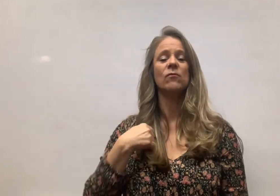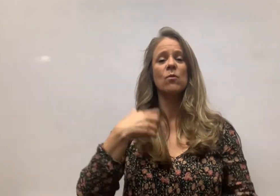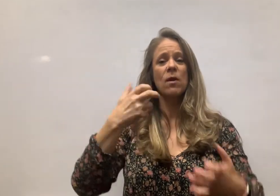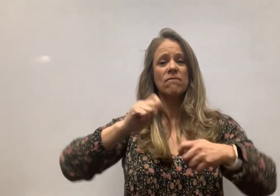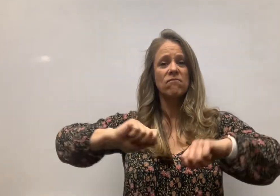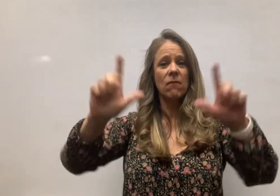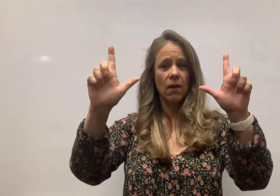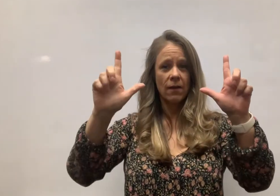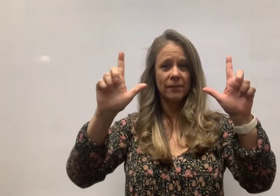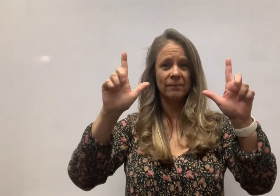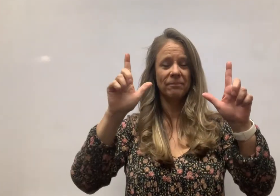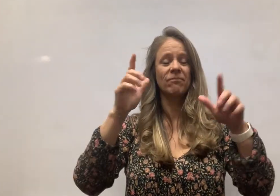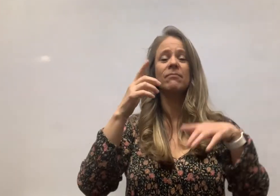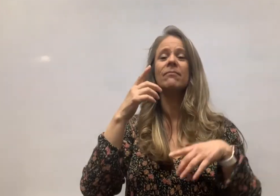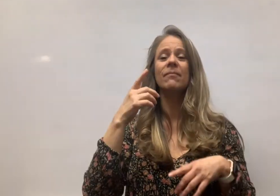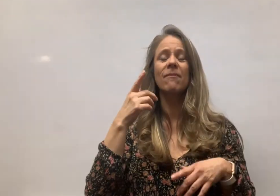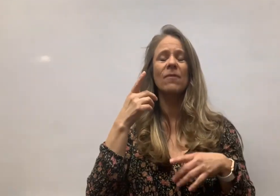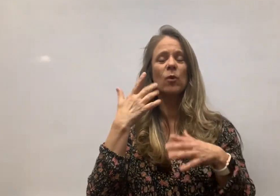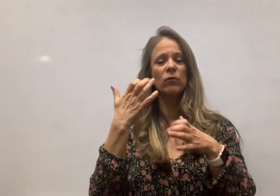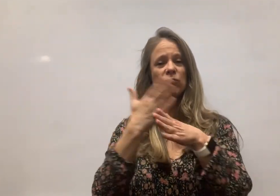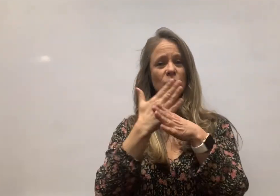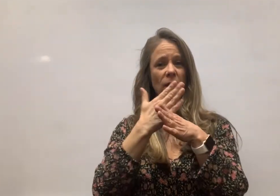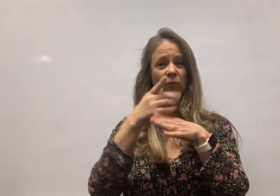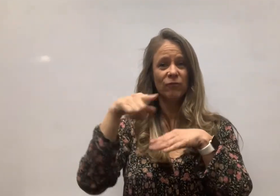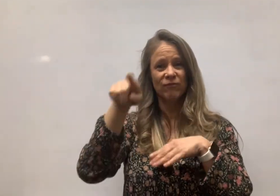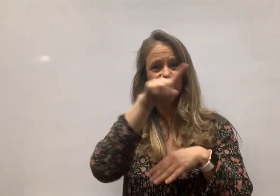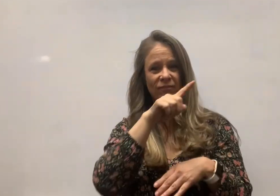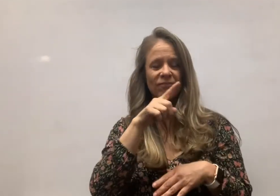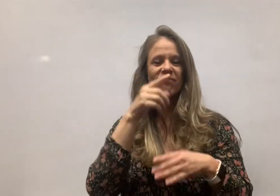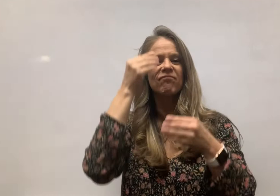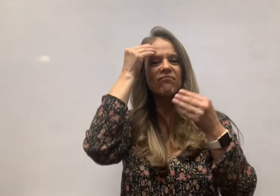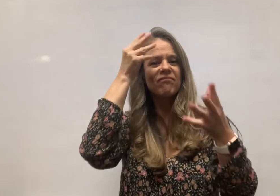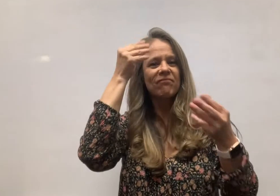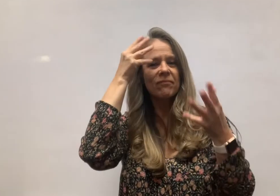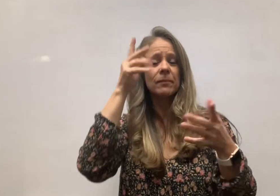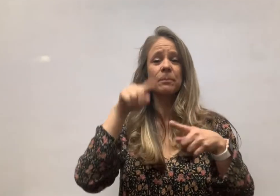I want to share information in this vlog about